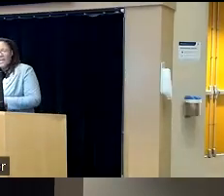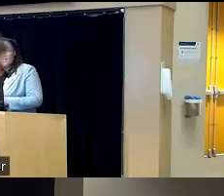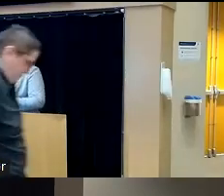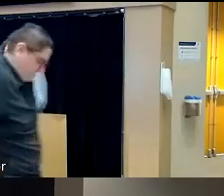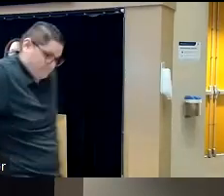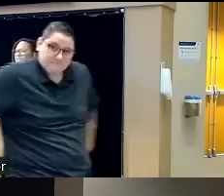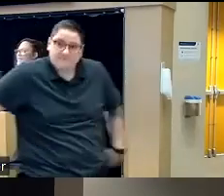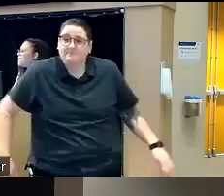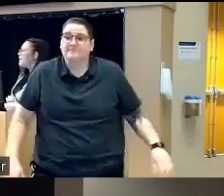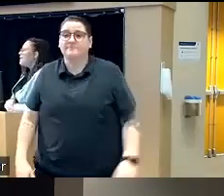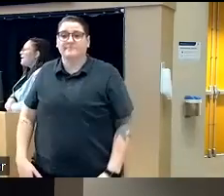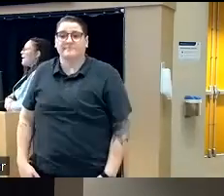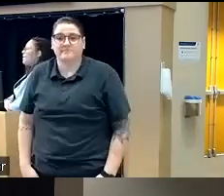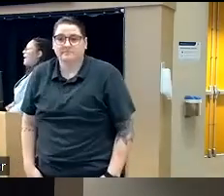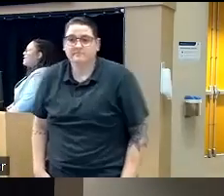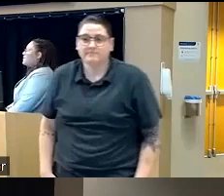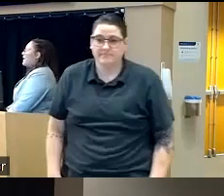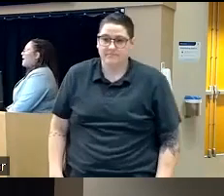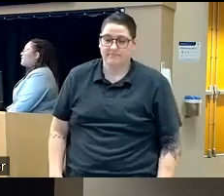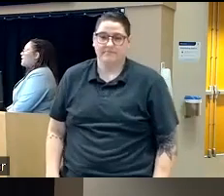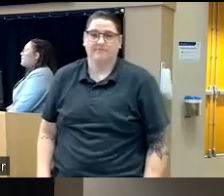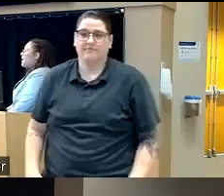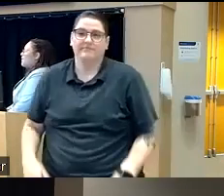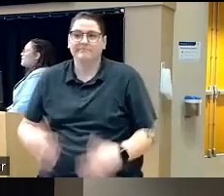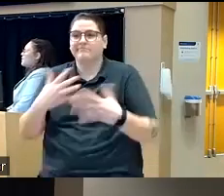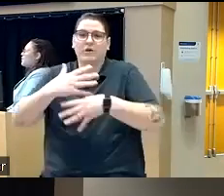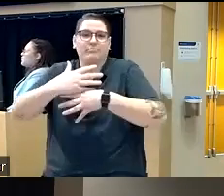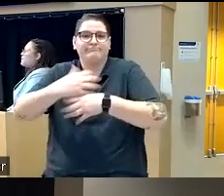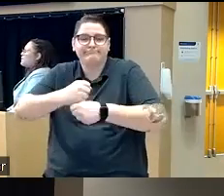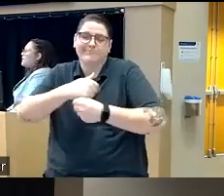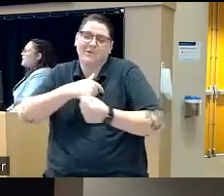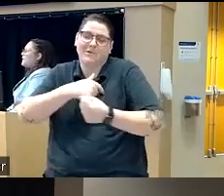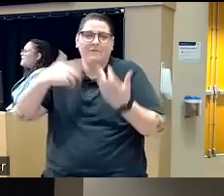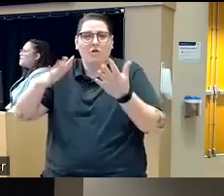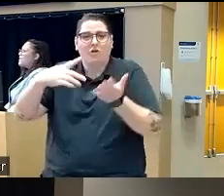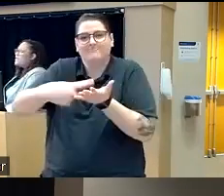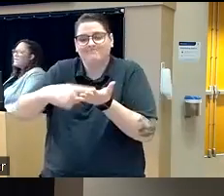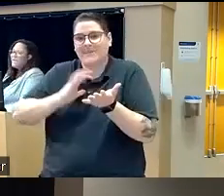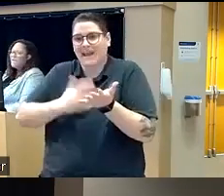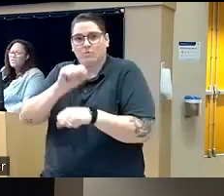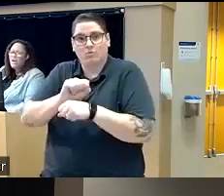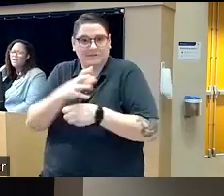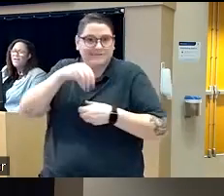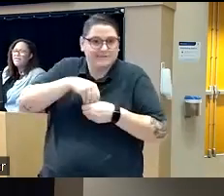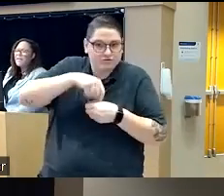and so in summary as we have shared about some of the work we're doing internally in strong recovery